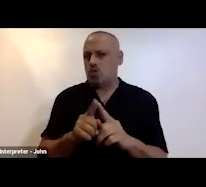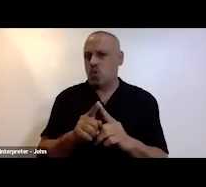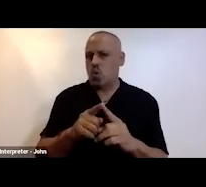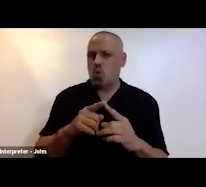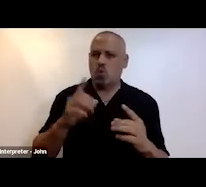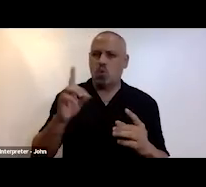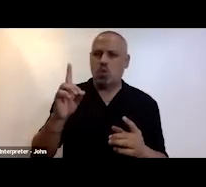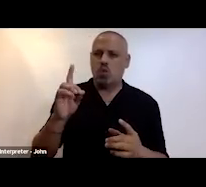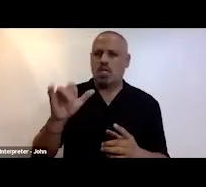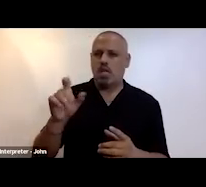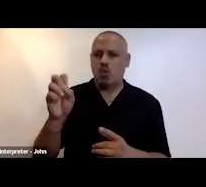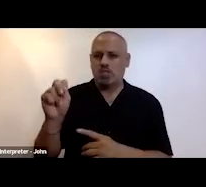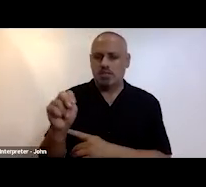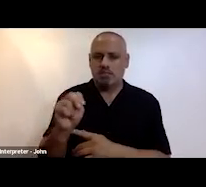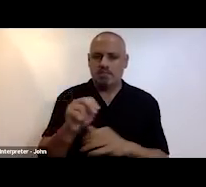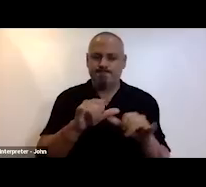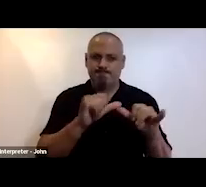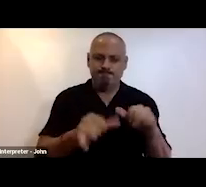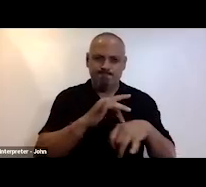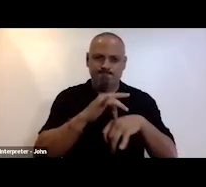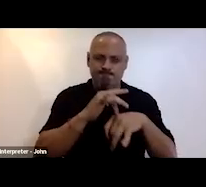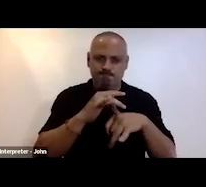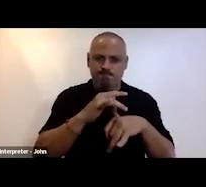so those fixed false beliefs about an external reality,